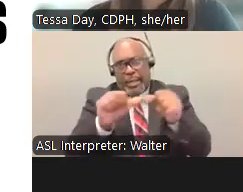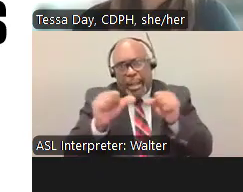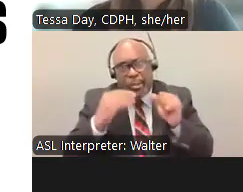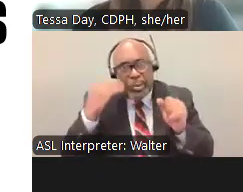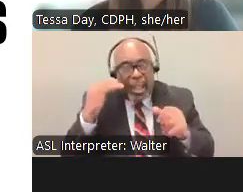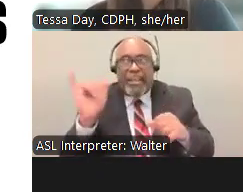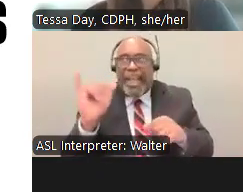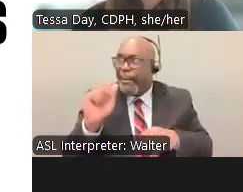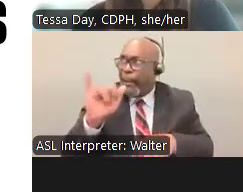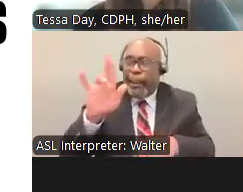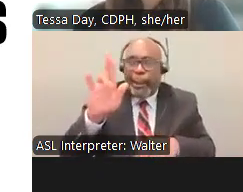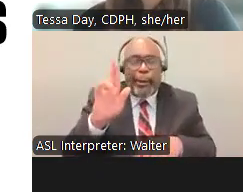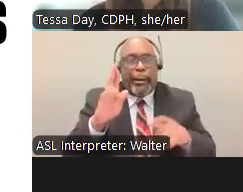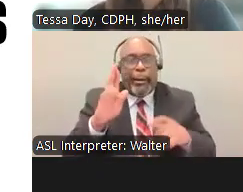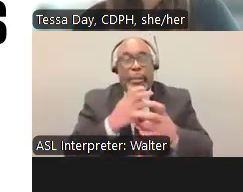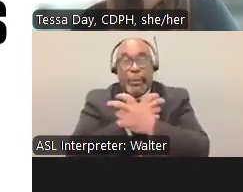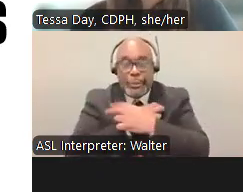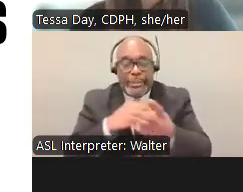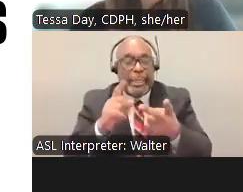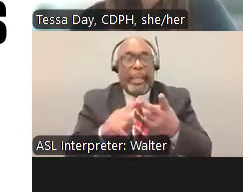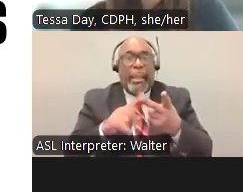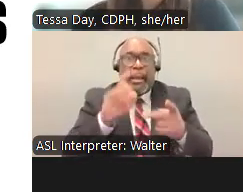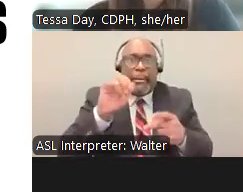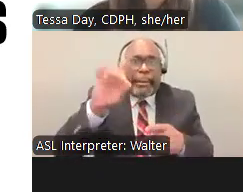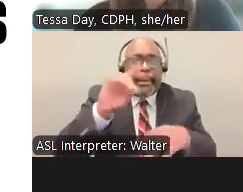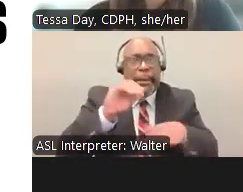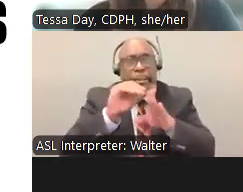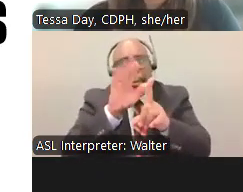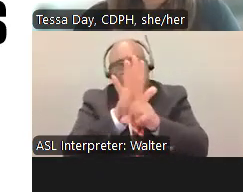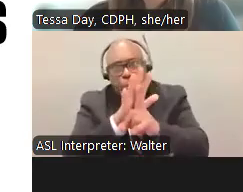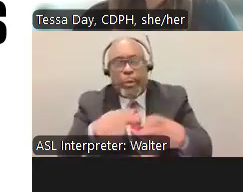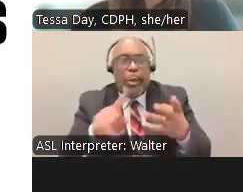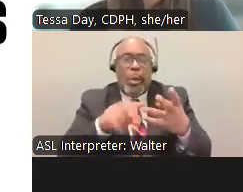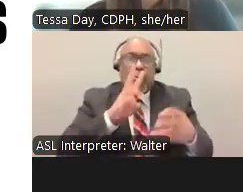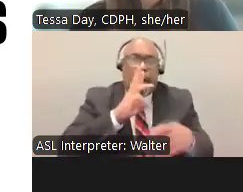13:34:42 pollution, lead exposure, water 13:34:43 quality, noise pollution, those